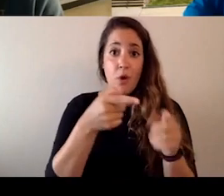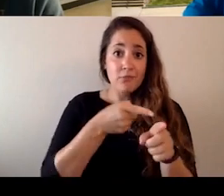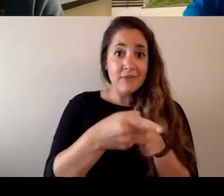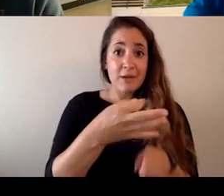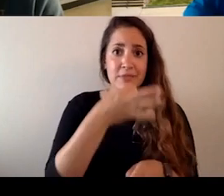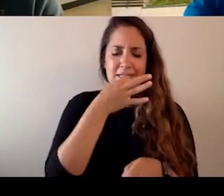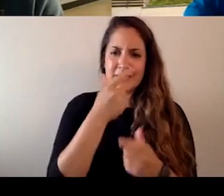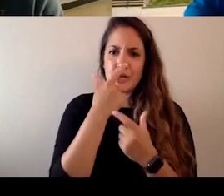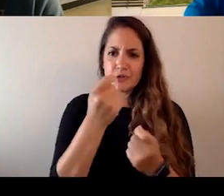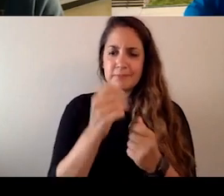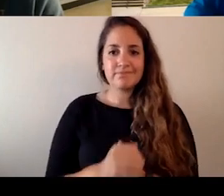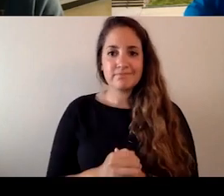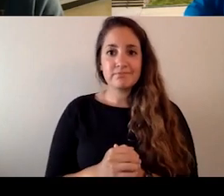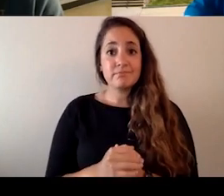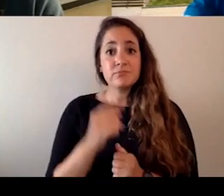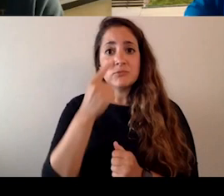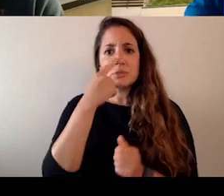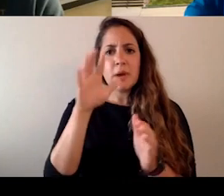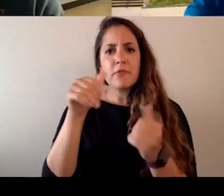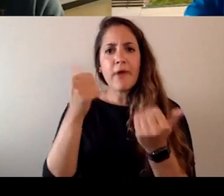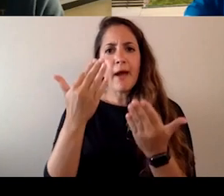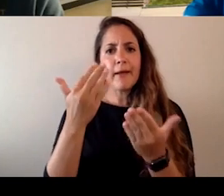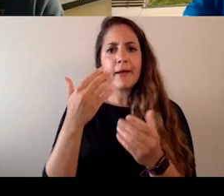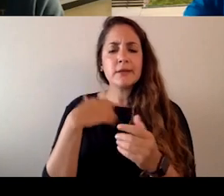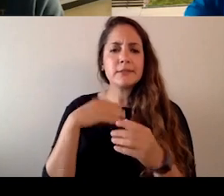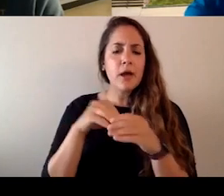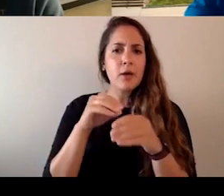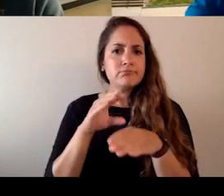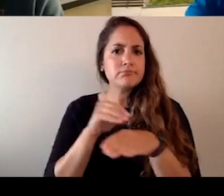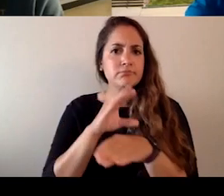Can you give us a little bit of insight of some of your past or present research projects or accomplishments?